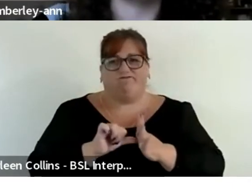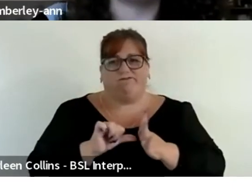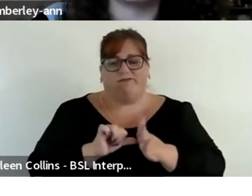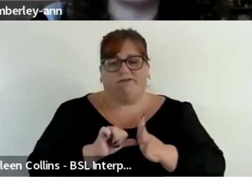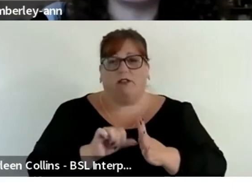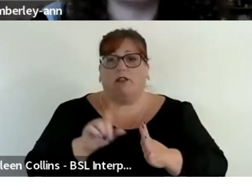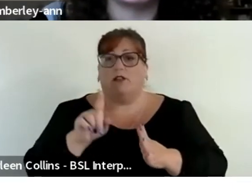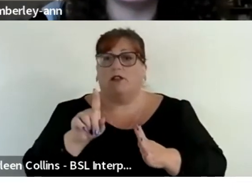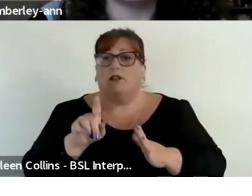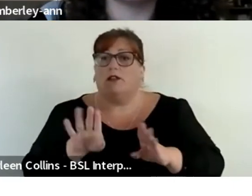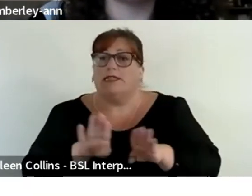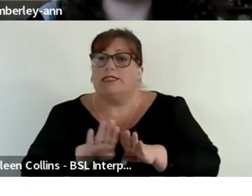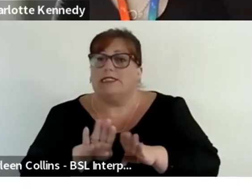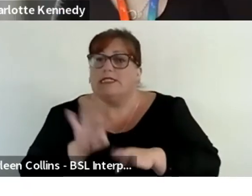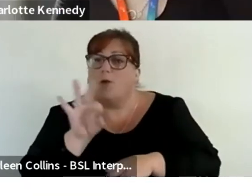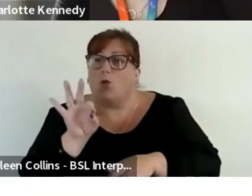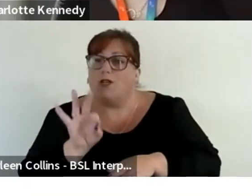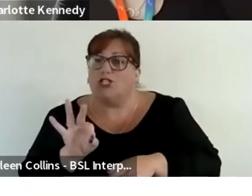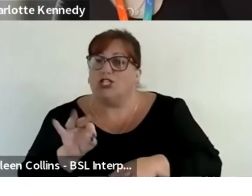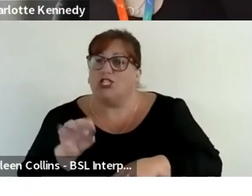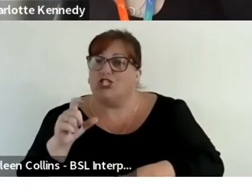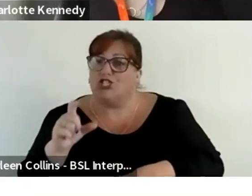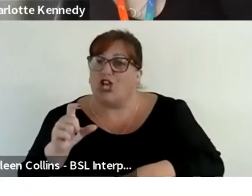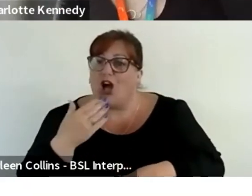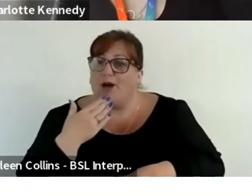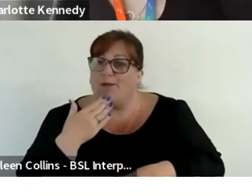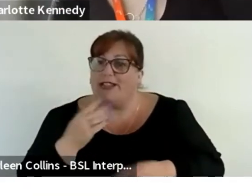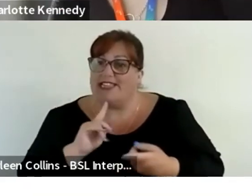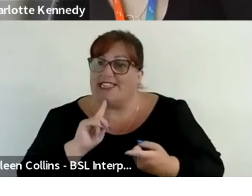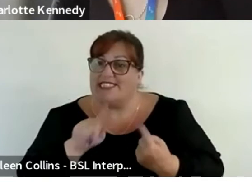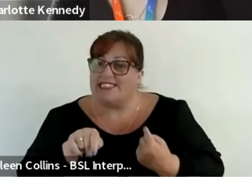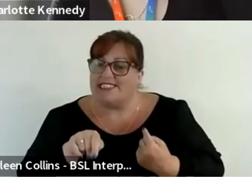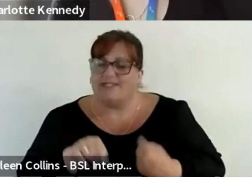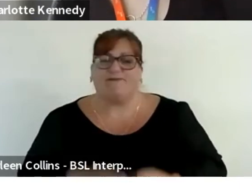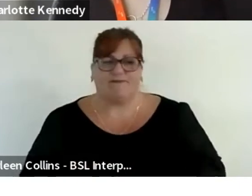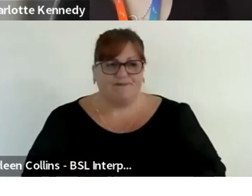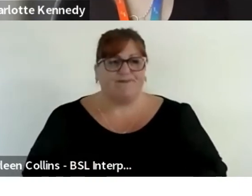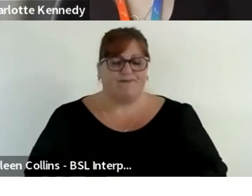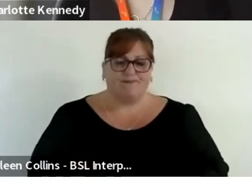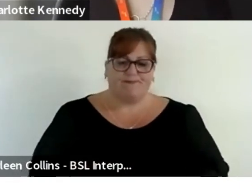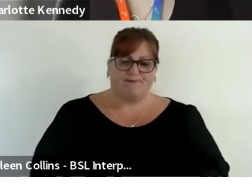Thank you. Yes. Just a couple of things.